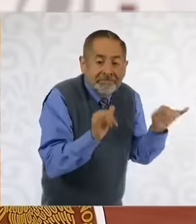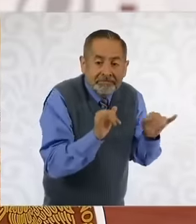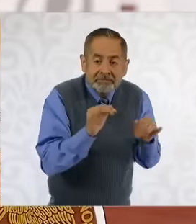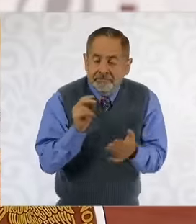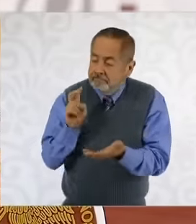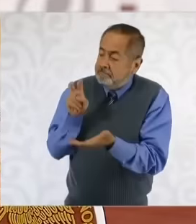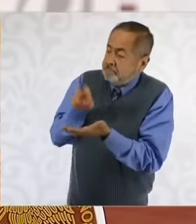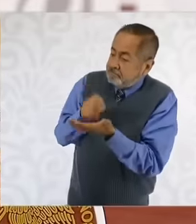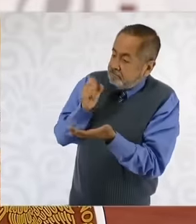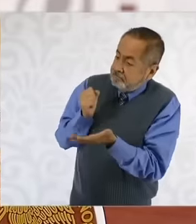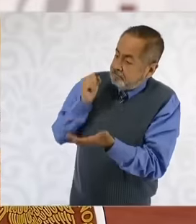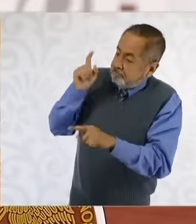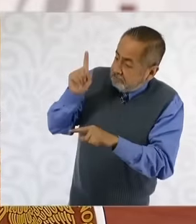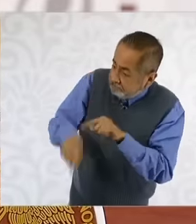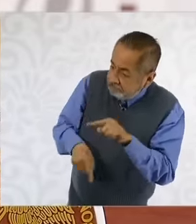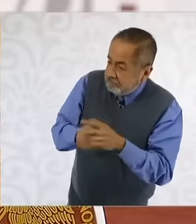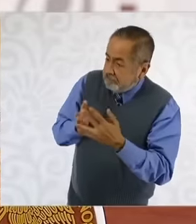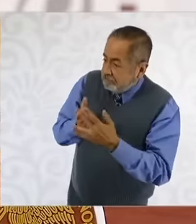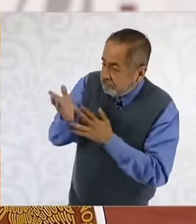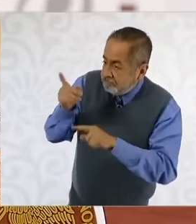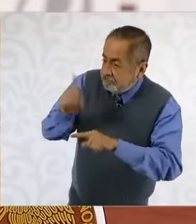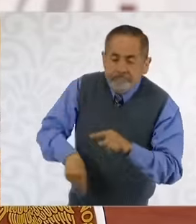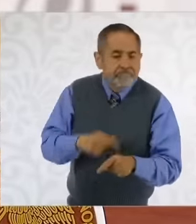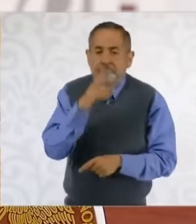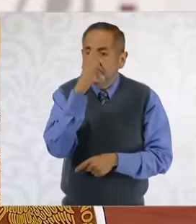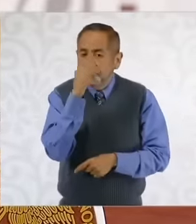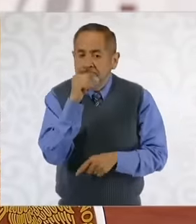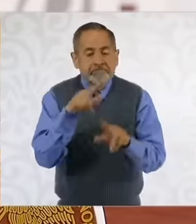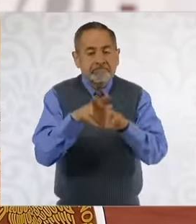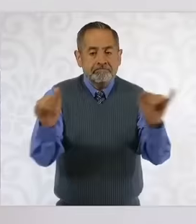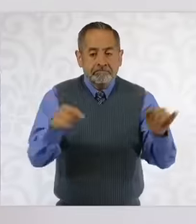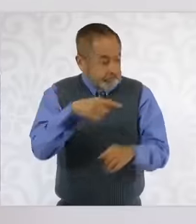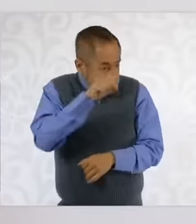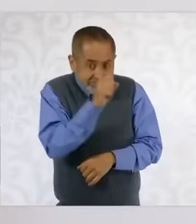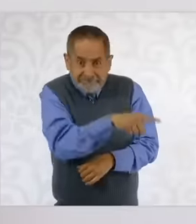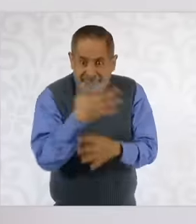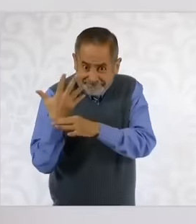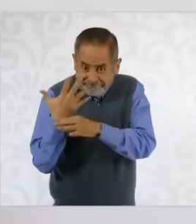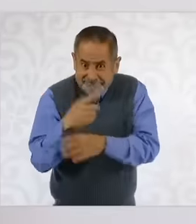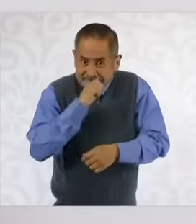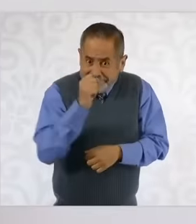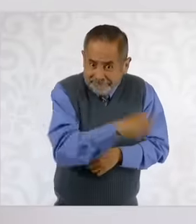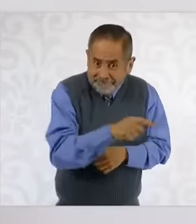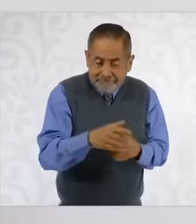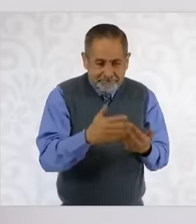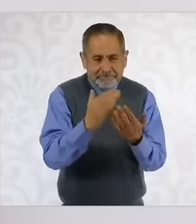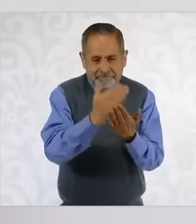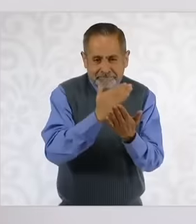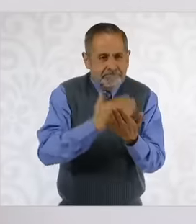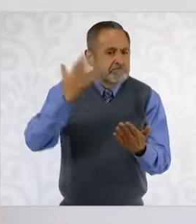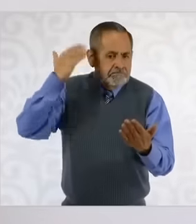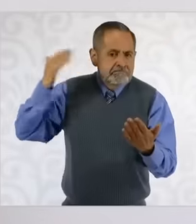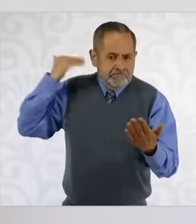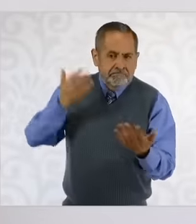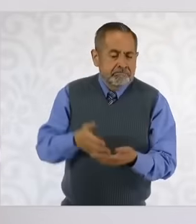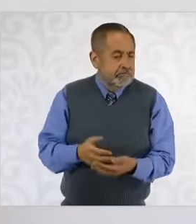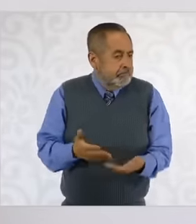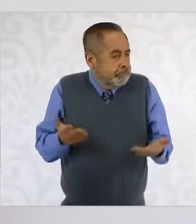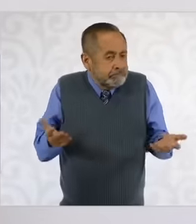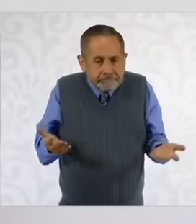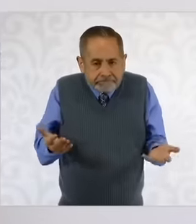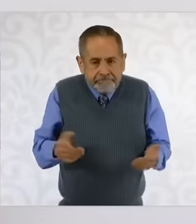in the general Constitution or in any other secondary law, what this reform does is Elevate to